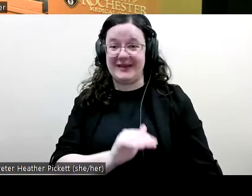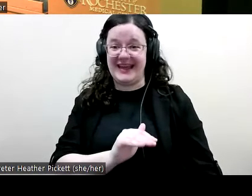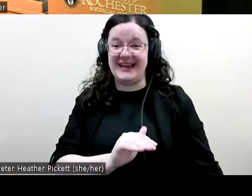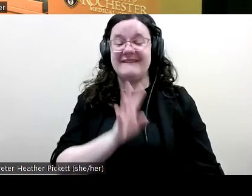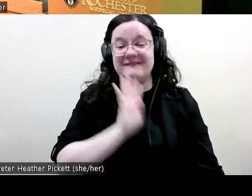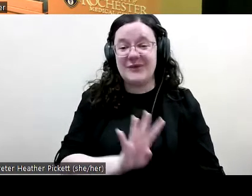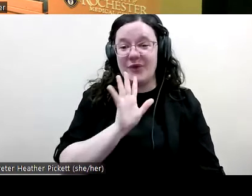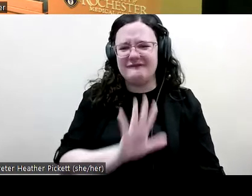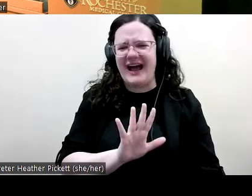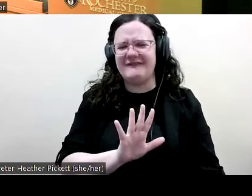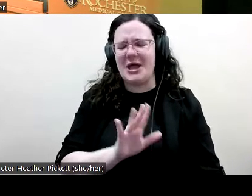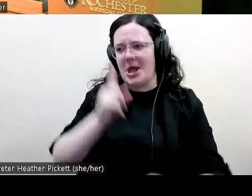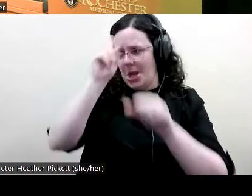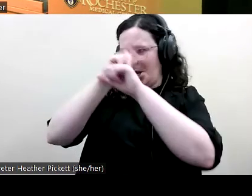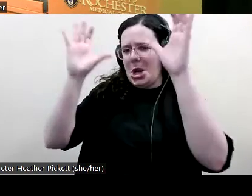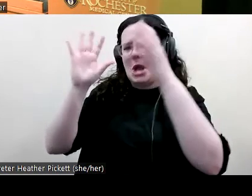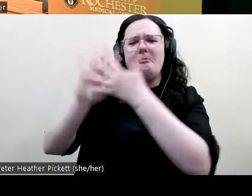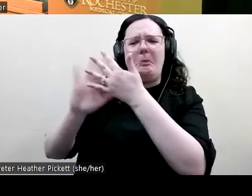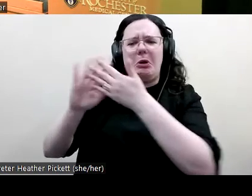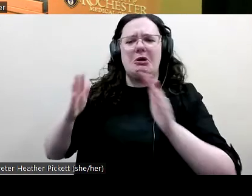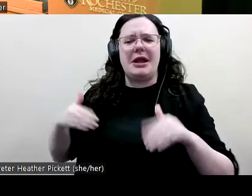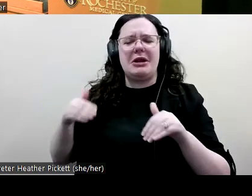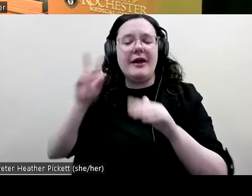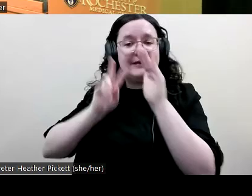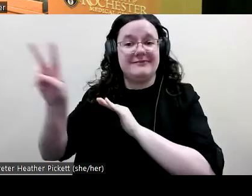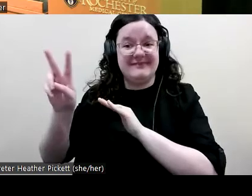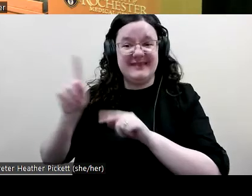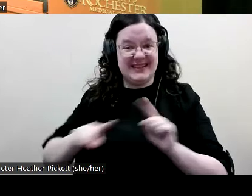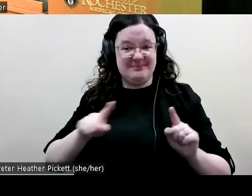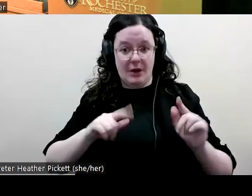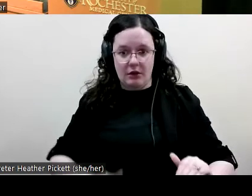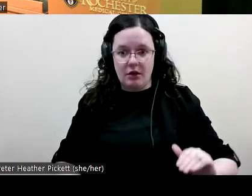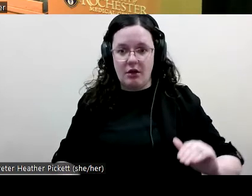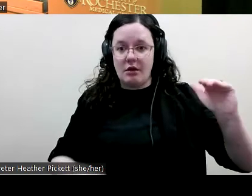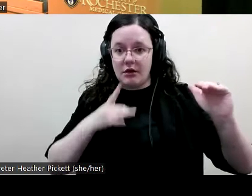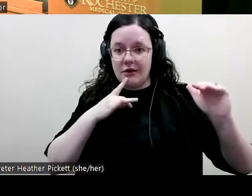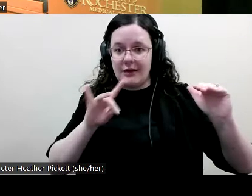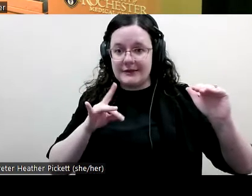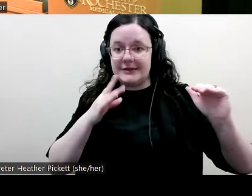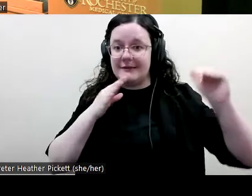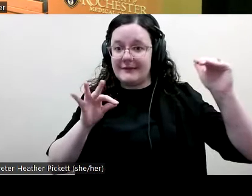when your kid is 18 19 20 you have very concrete dreams and again those dreams are gone and they